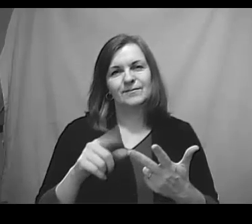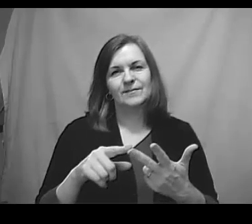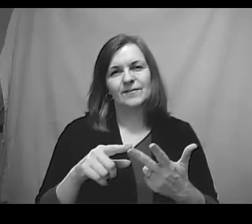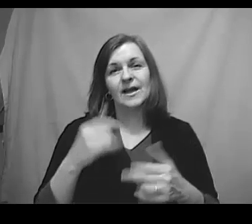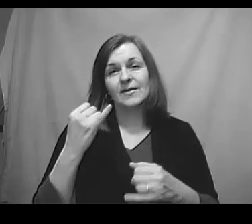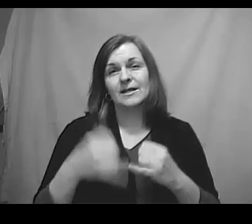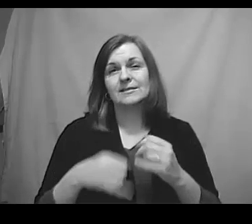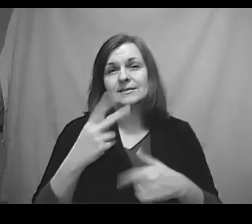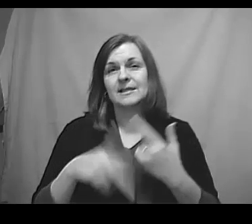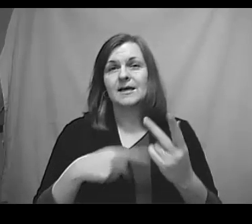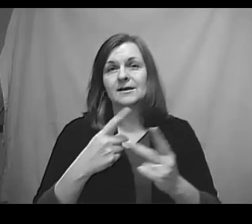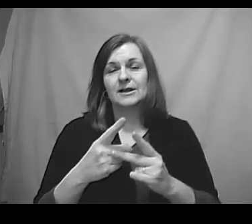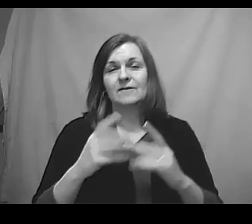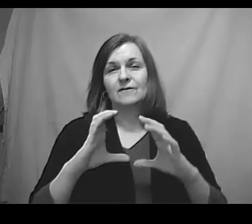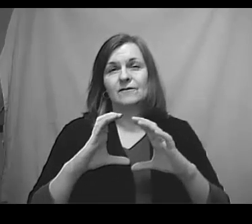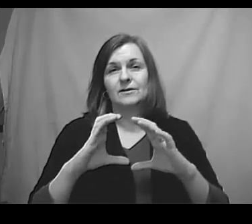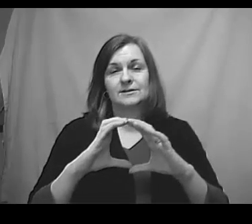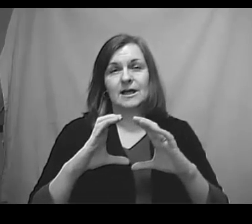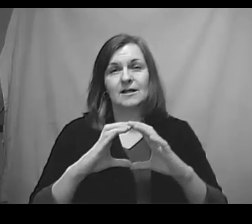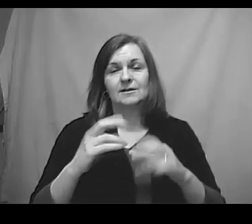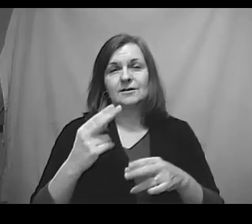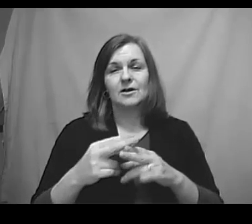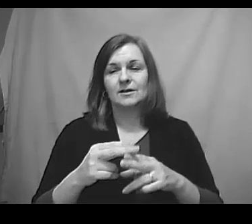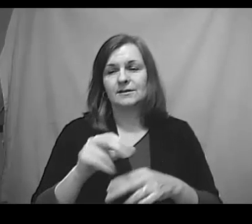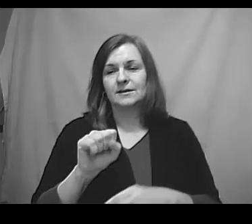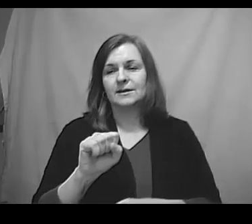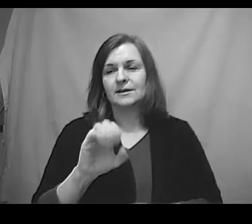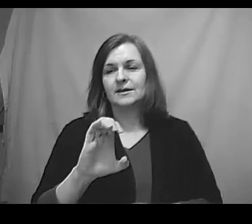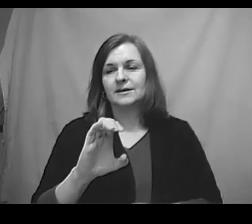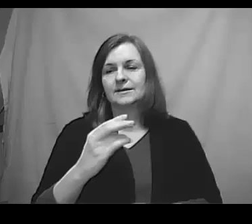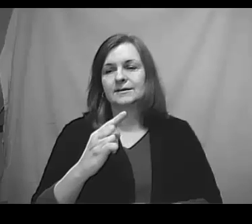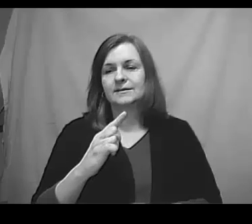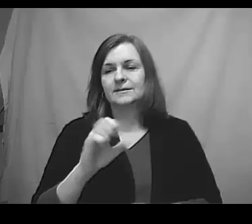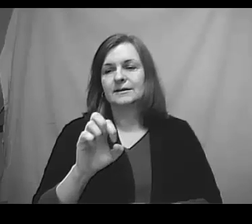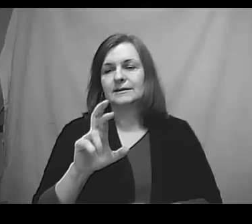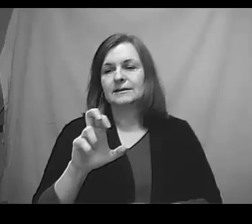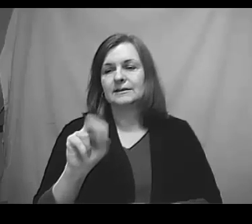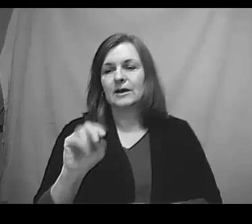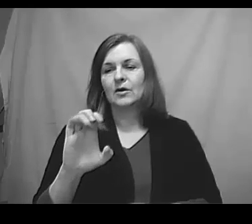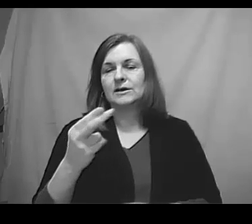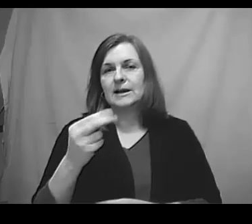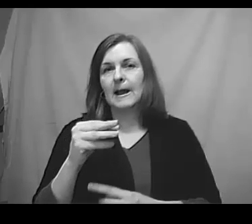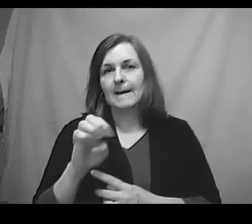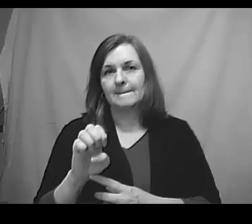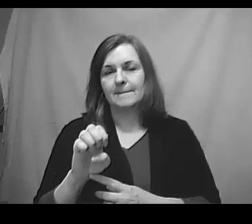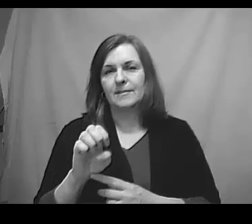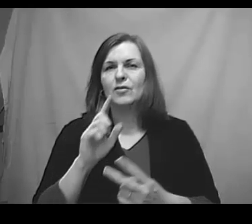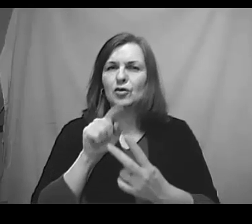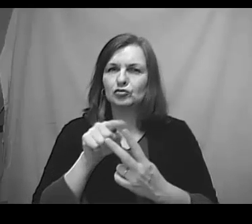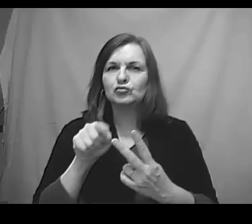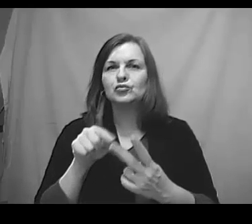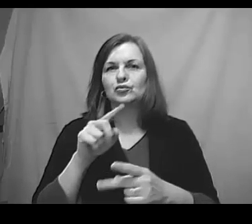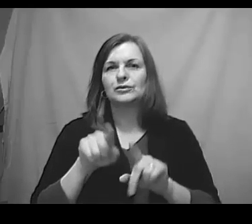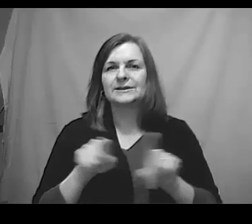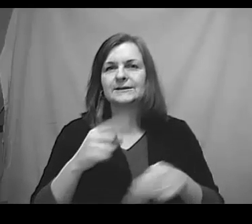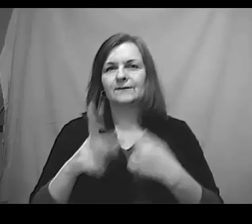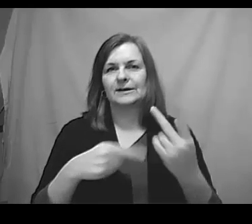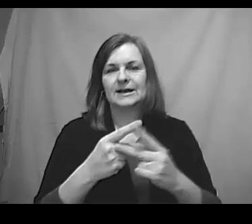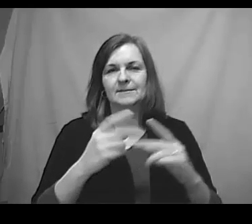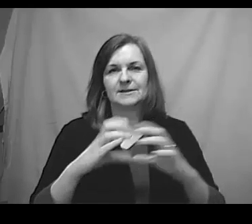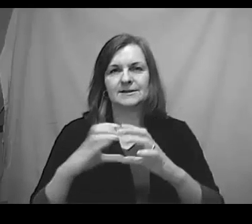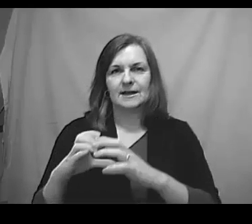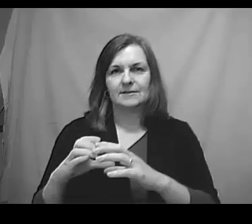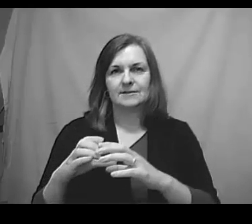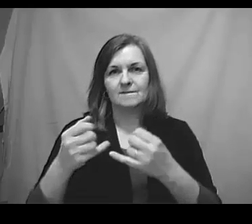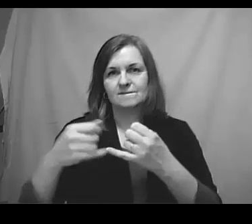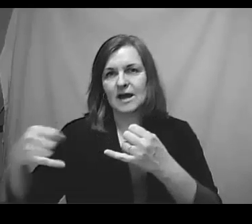the last type of plant cell that we're going to talk about is the sclerenchyme cells so these are actually two different types of cells